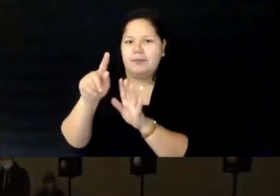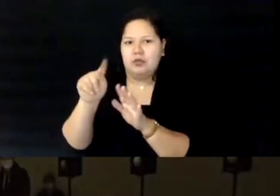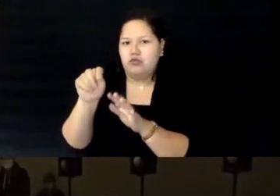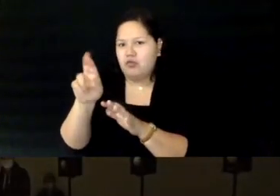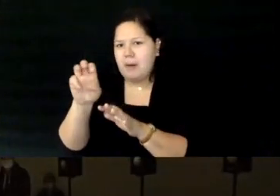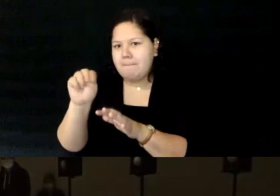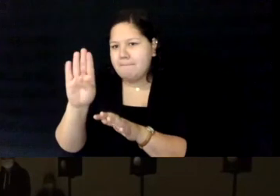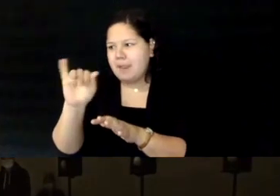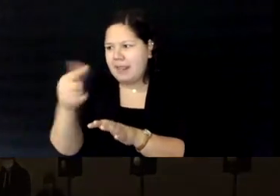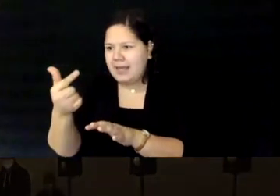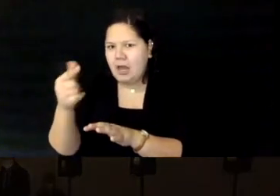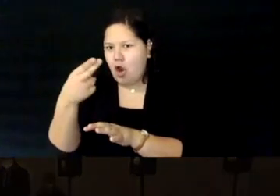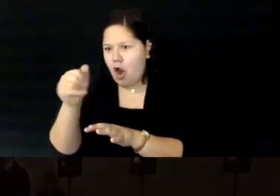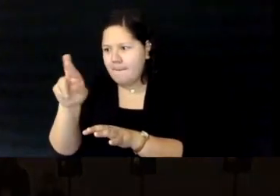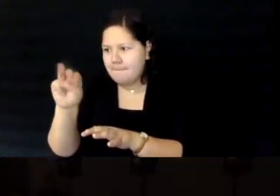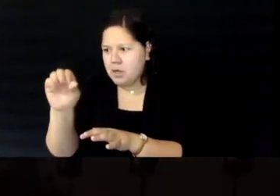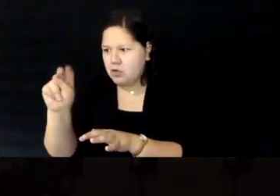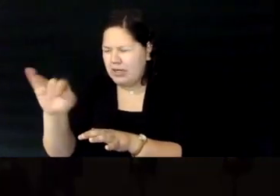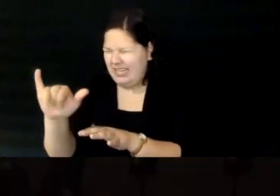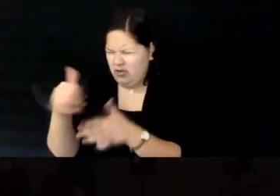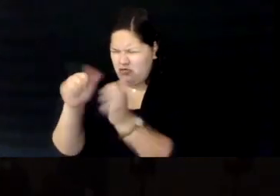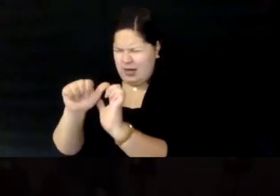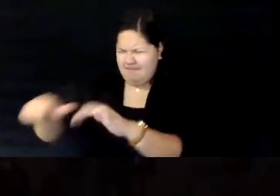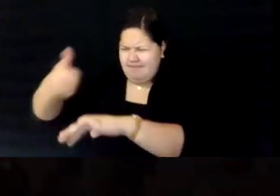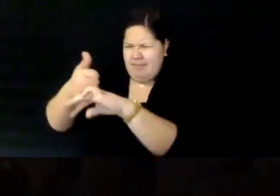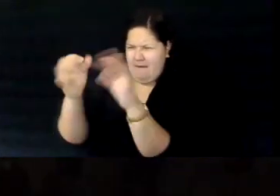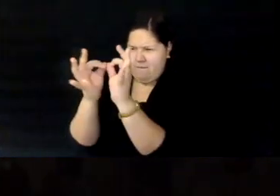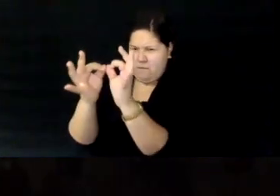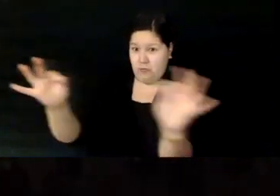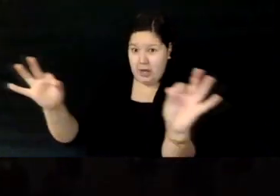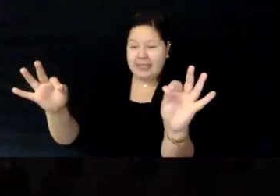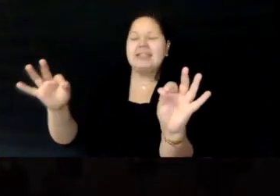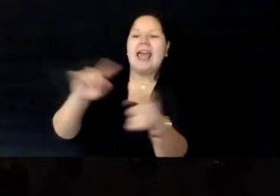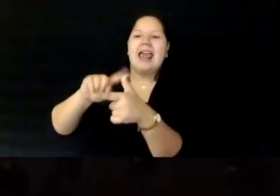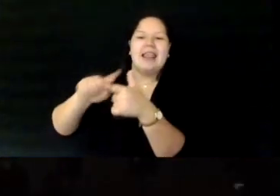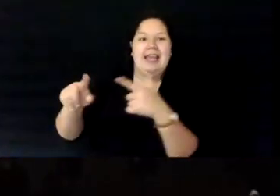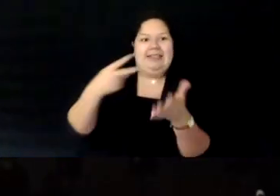and we use that, put that into a phrase, and then we would then dance again to that. And then we